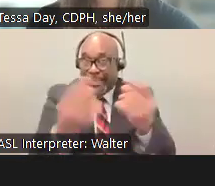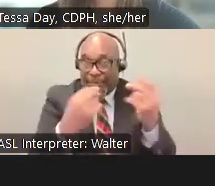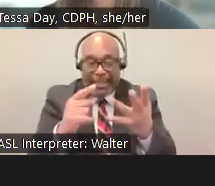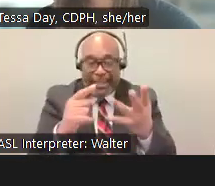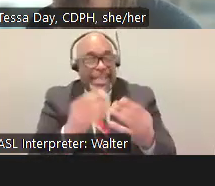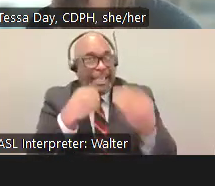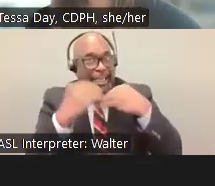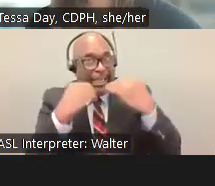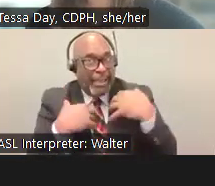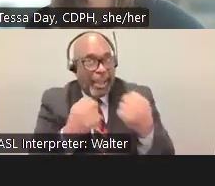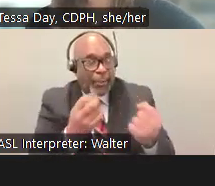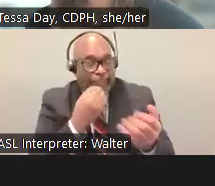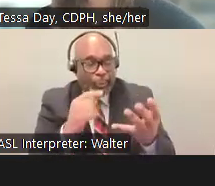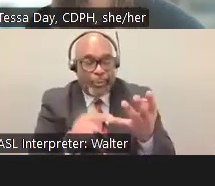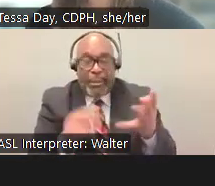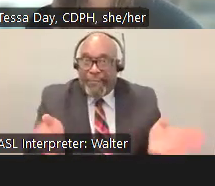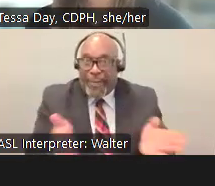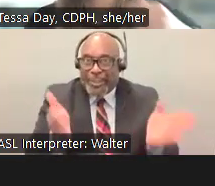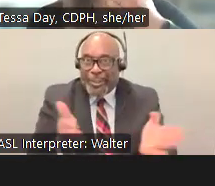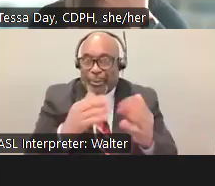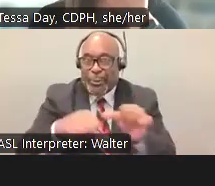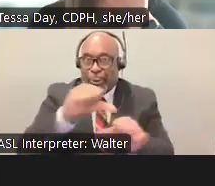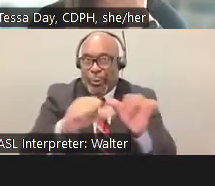13:18:45 foster social connections, and 13:18:48 engage in other health-promoting